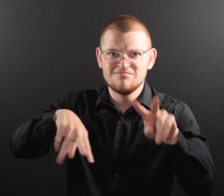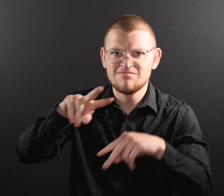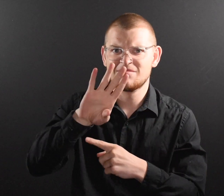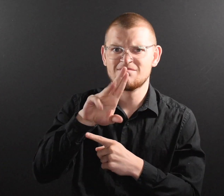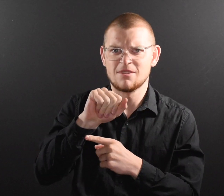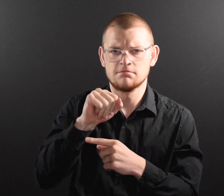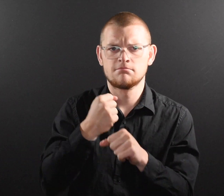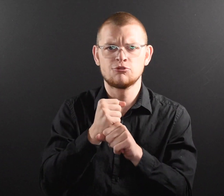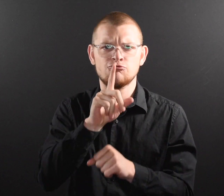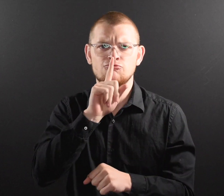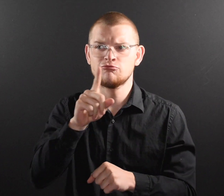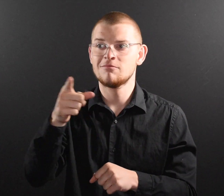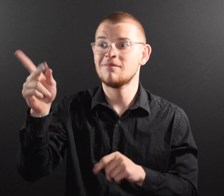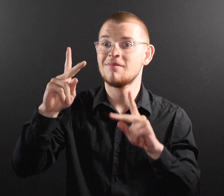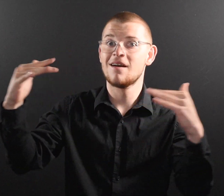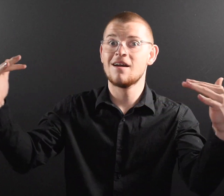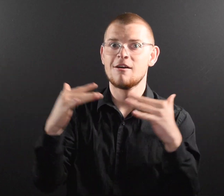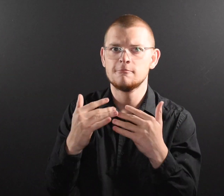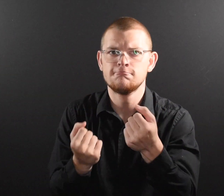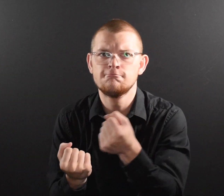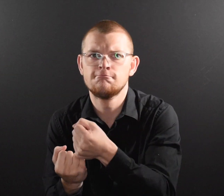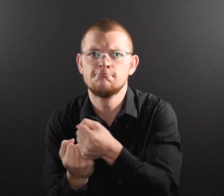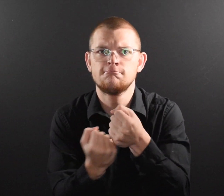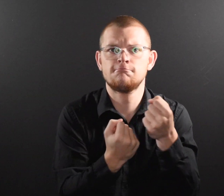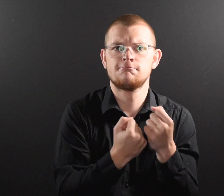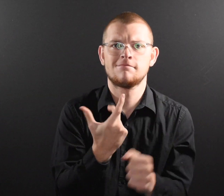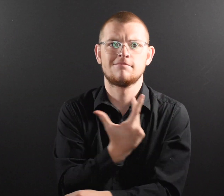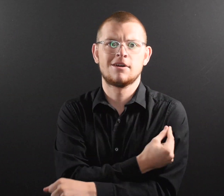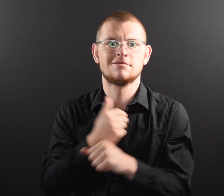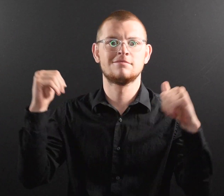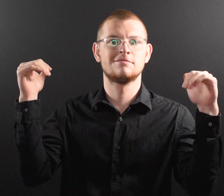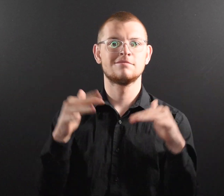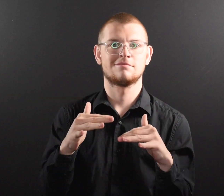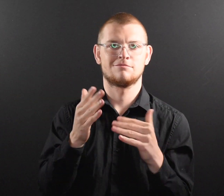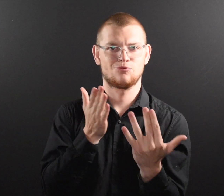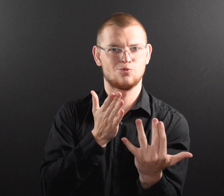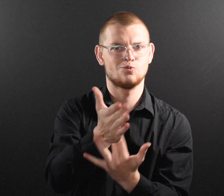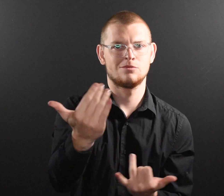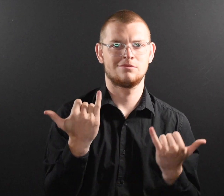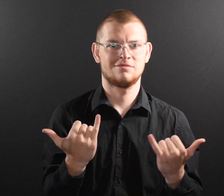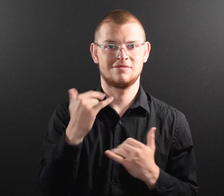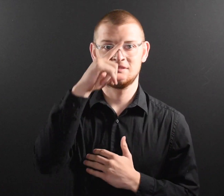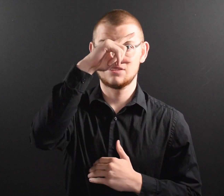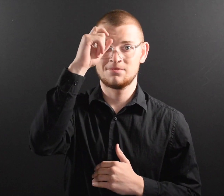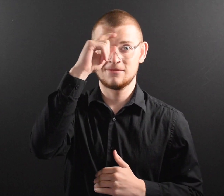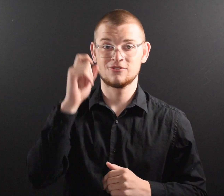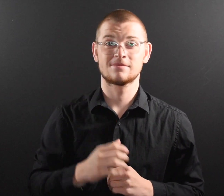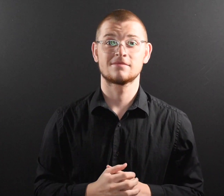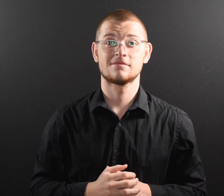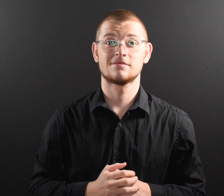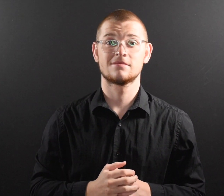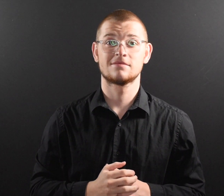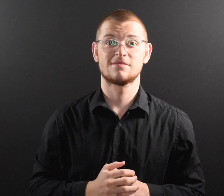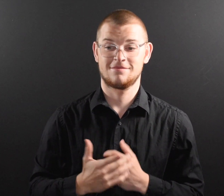and provide on-site support for vaccination events taking place throughout the summer. To promote